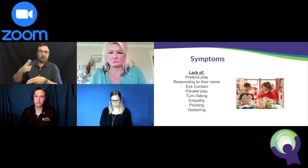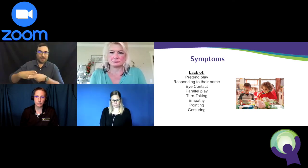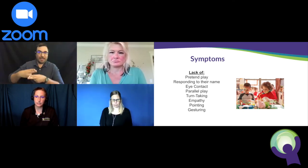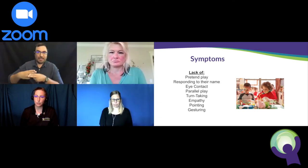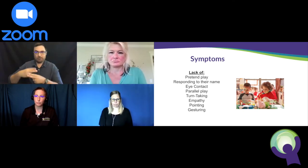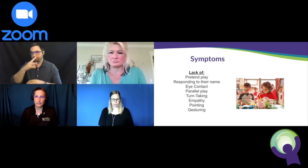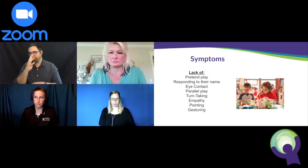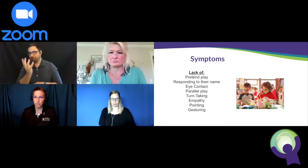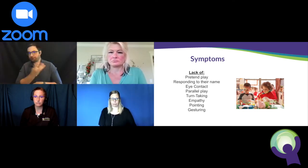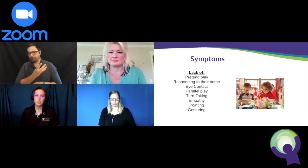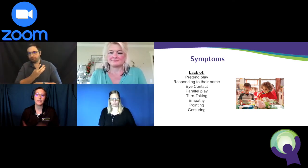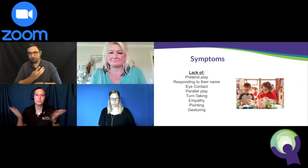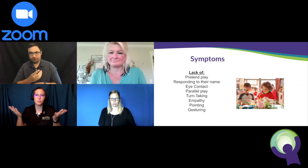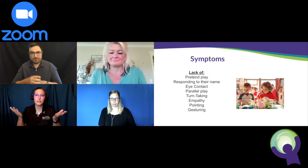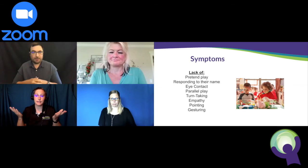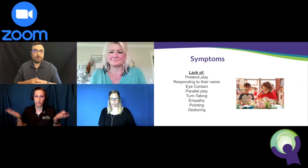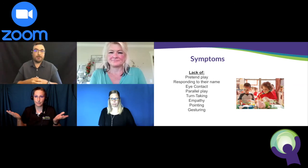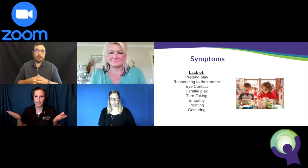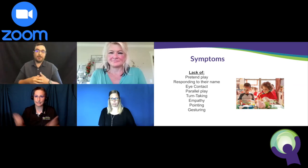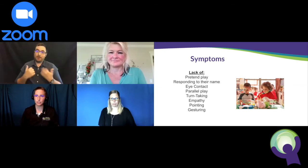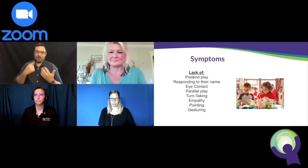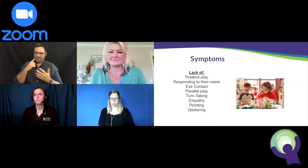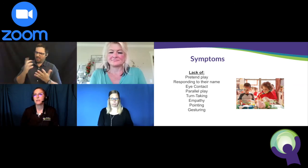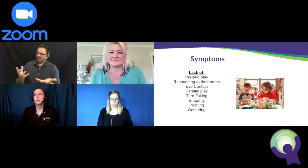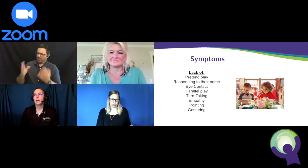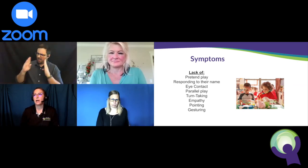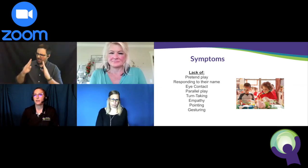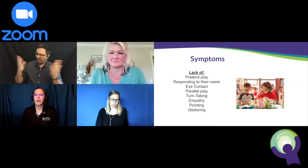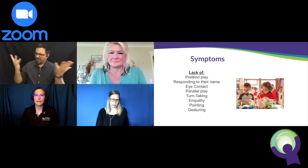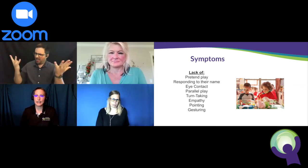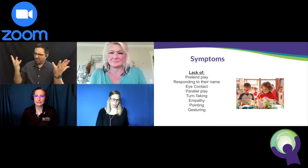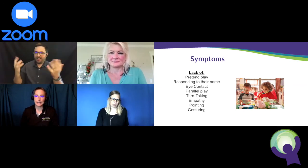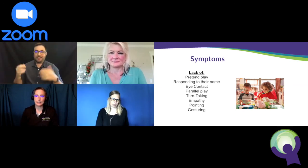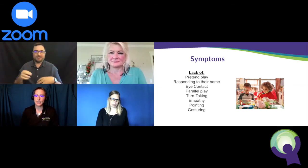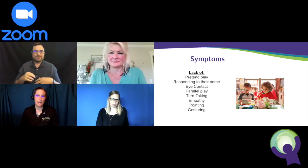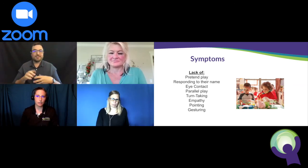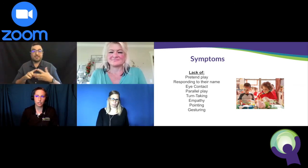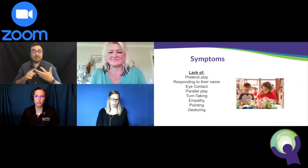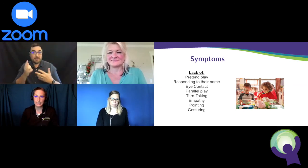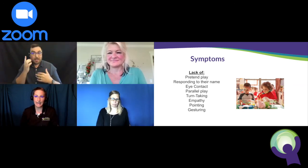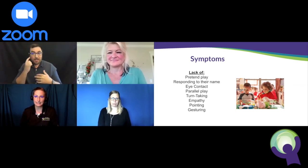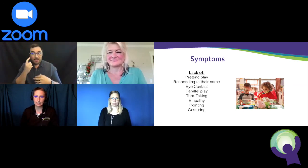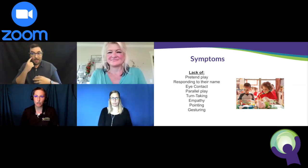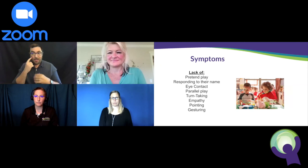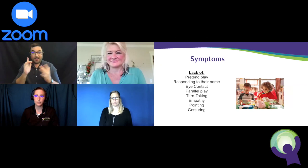just don't pay attention and that's what we think: they're not paying attention. Their eye contact: they may not look you in the eyes at all.